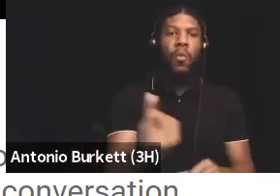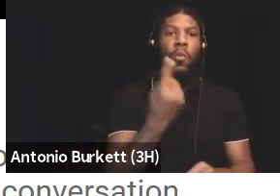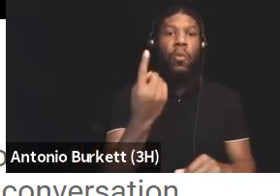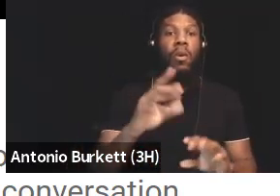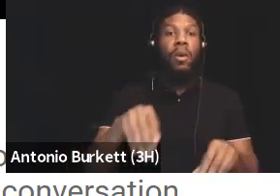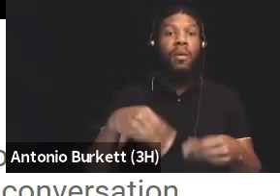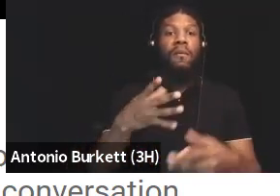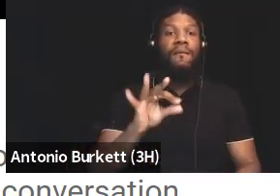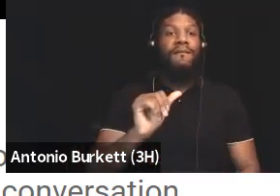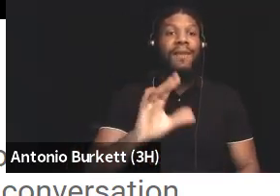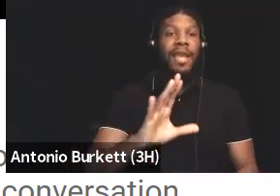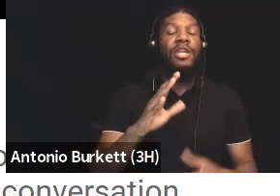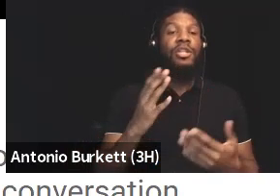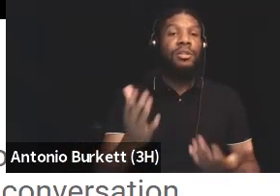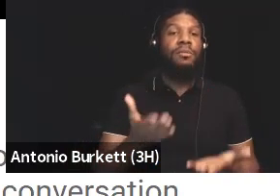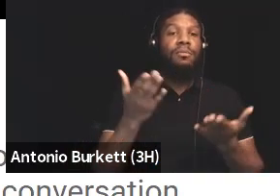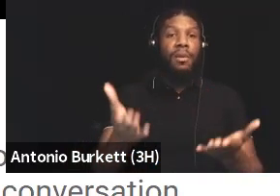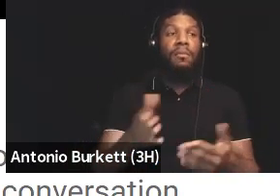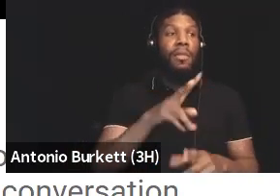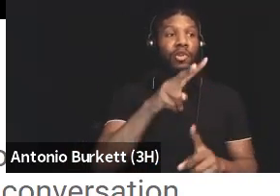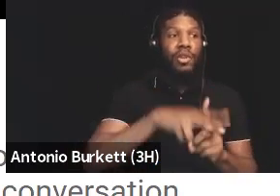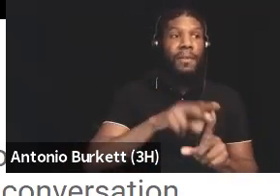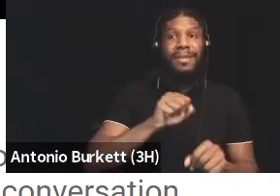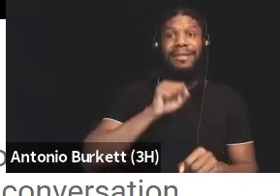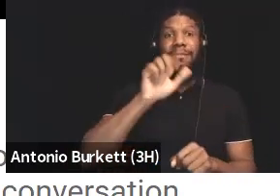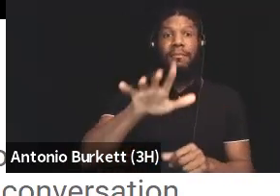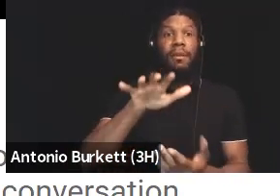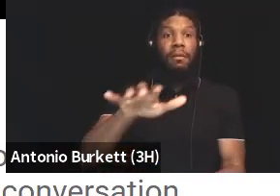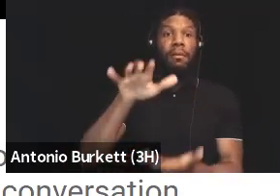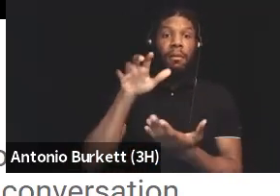assignments, syllabi, rubrics, and so forth, and receive feedback from two of her consultants